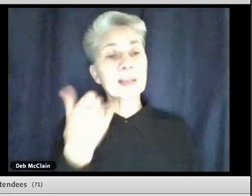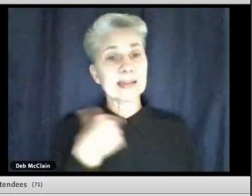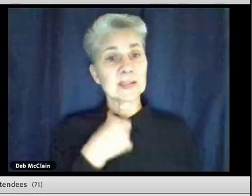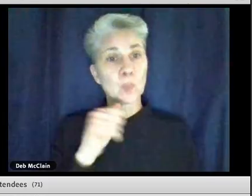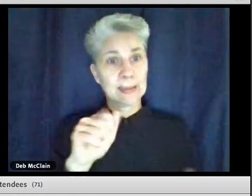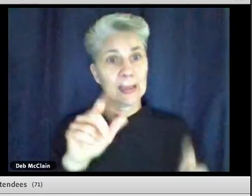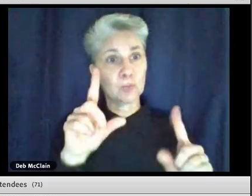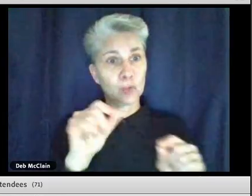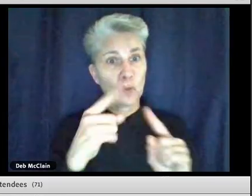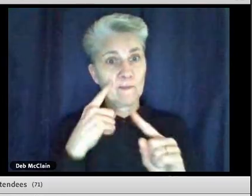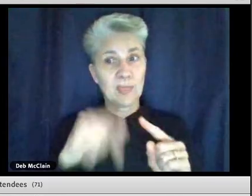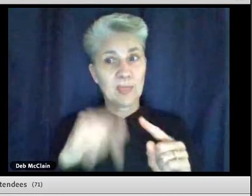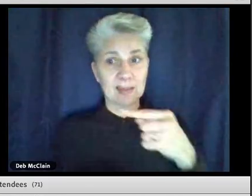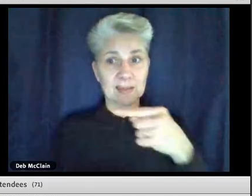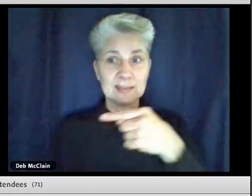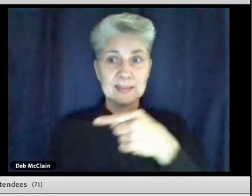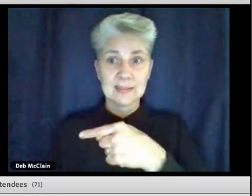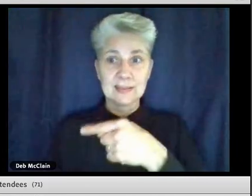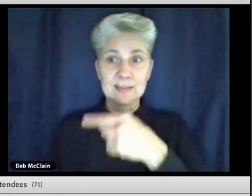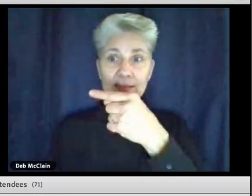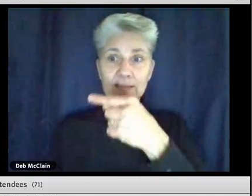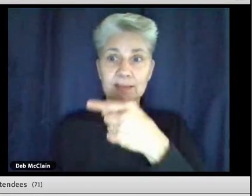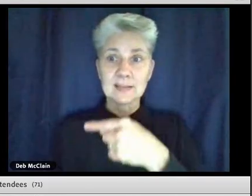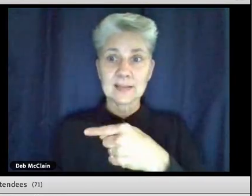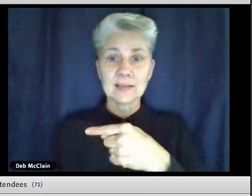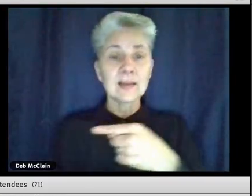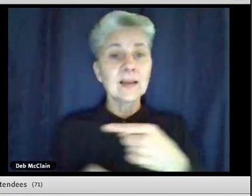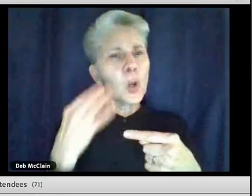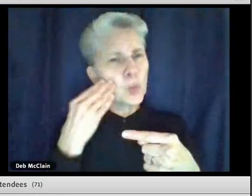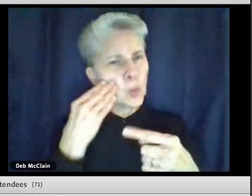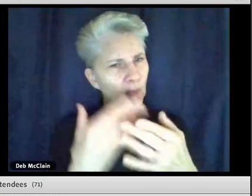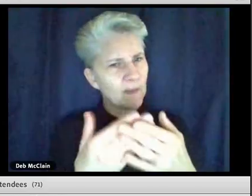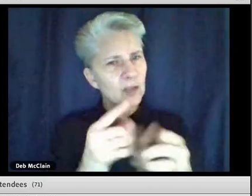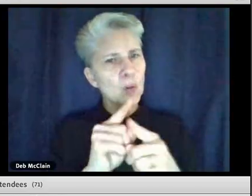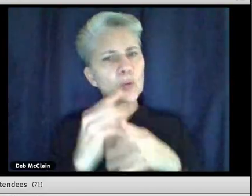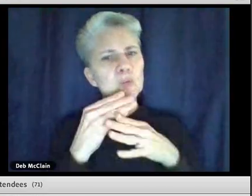Okay, so one of the best things we can do for this information is, like I said earlier,